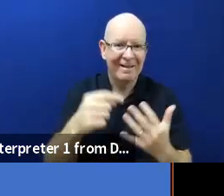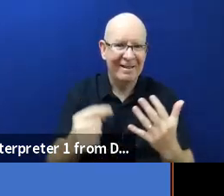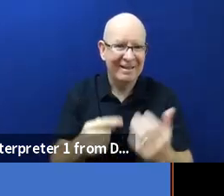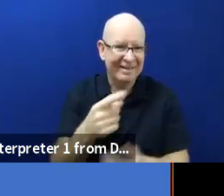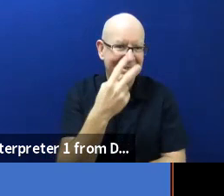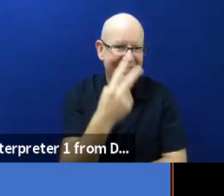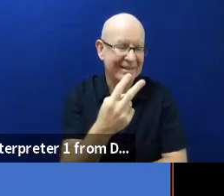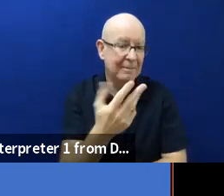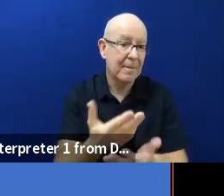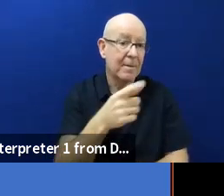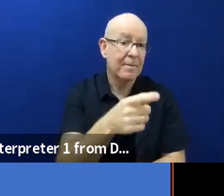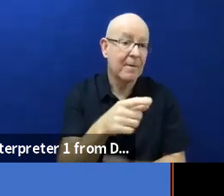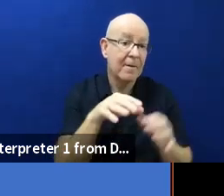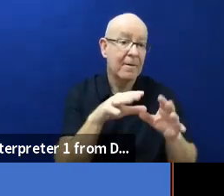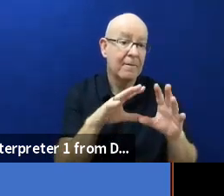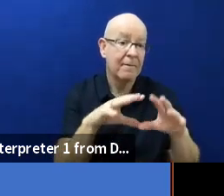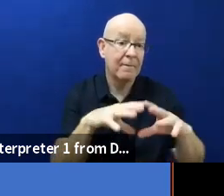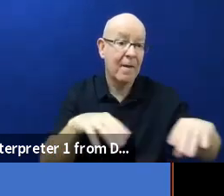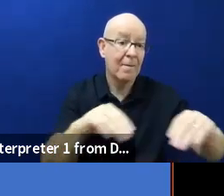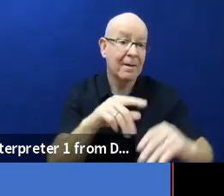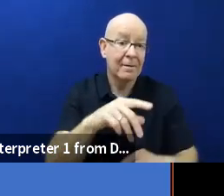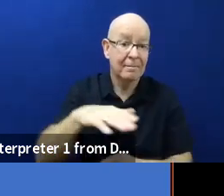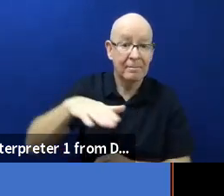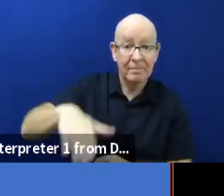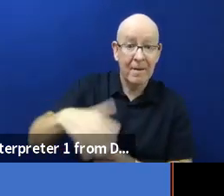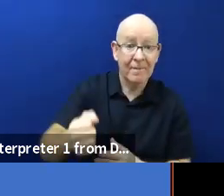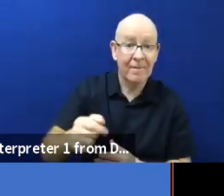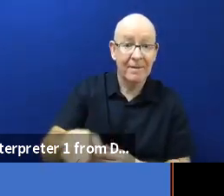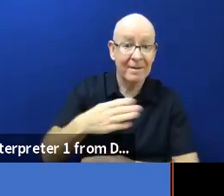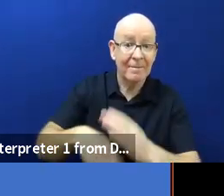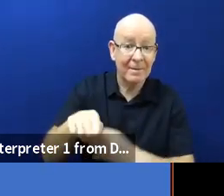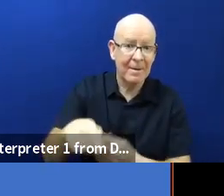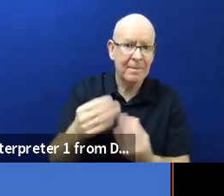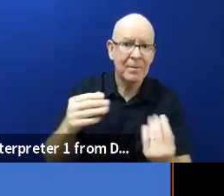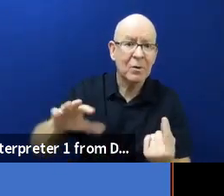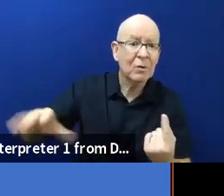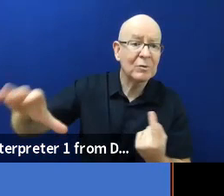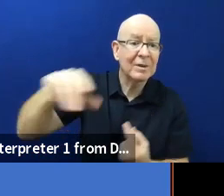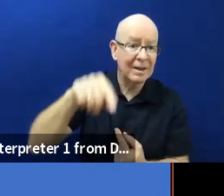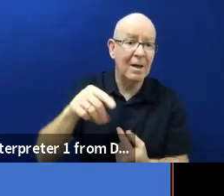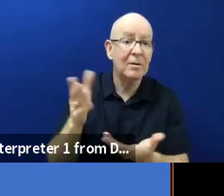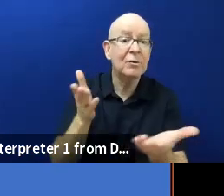And in addition of those direct costs, you have indirect costs, opportunity costs, for instance,